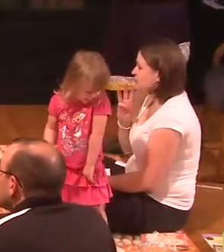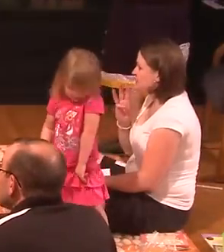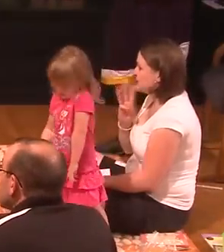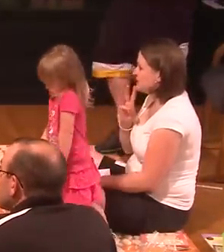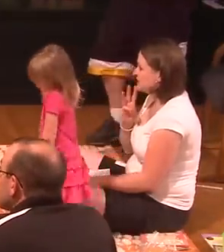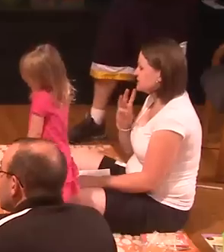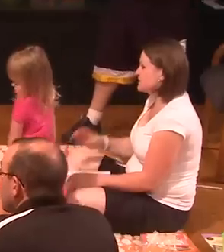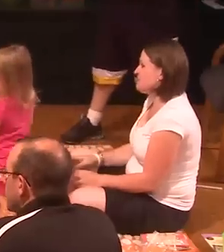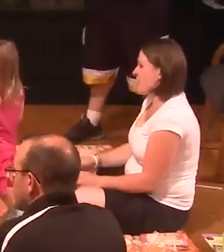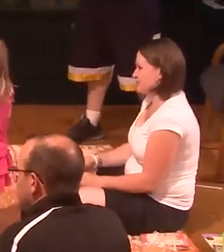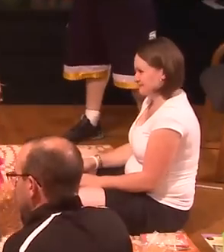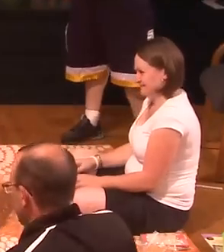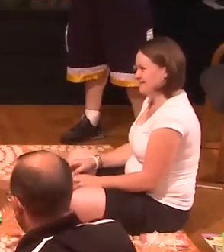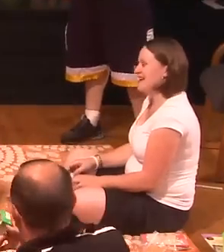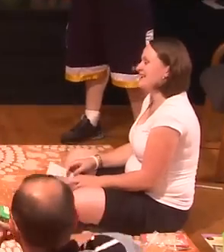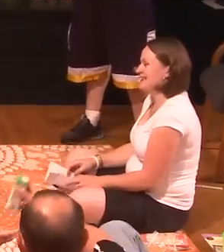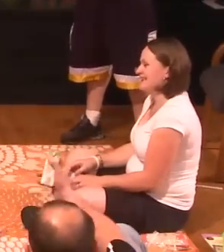Oh, water. He's going to sit on it.